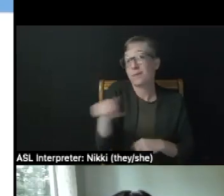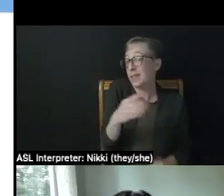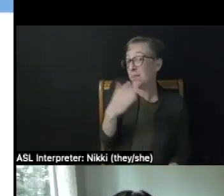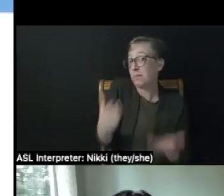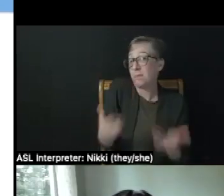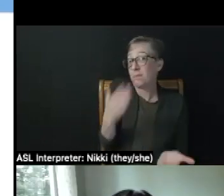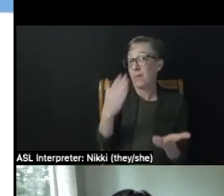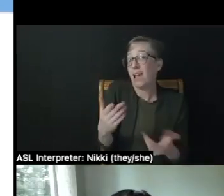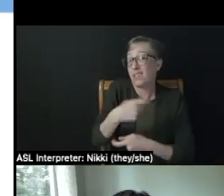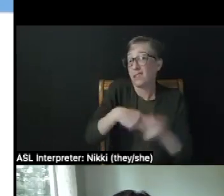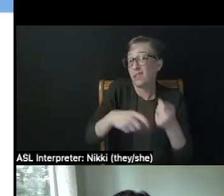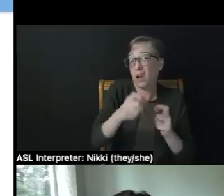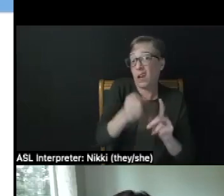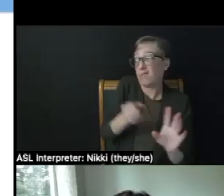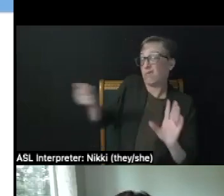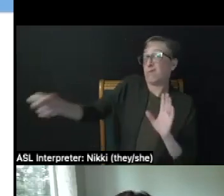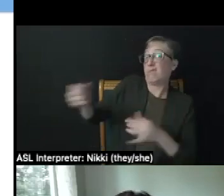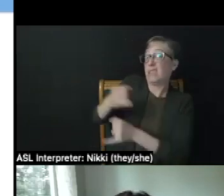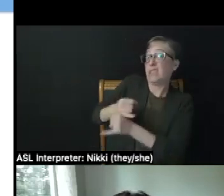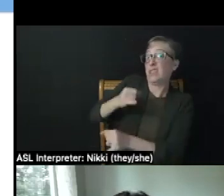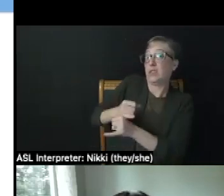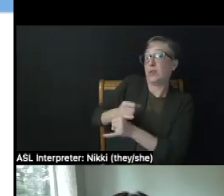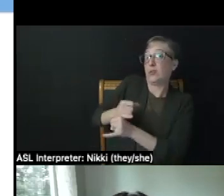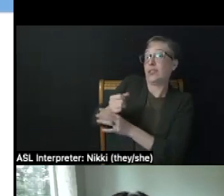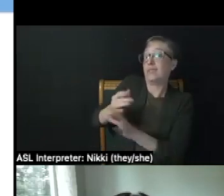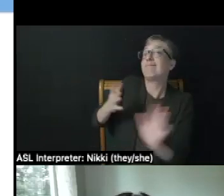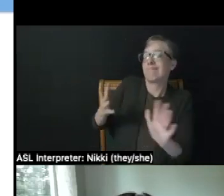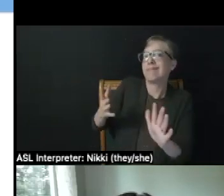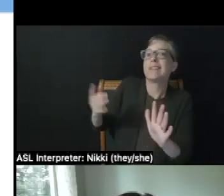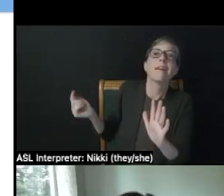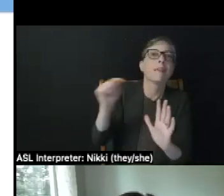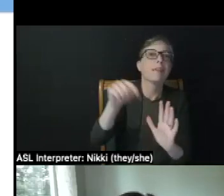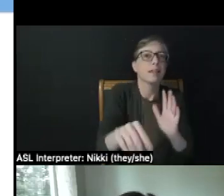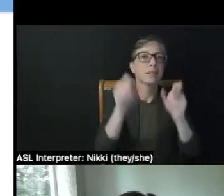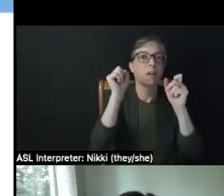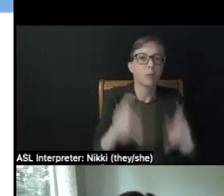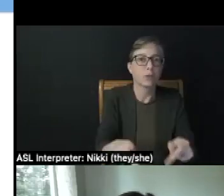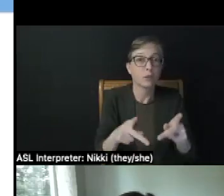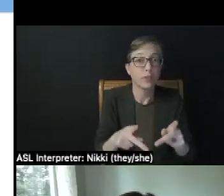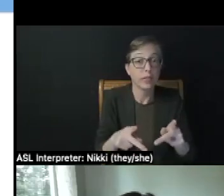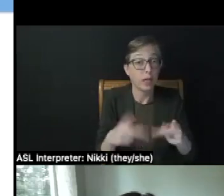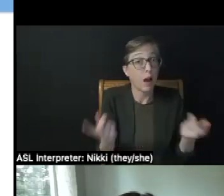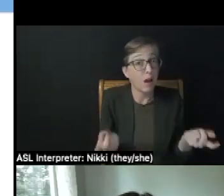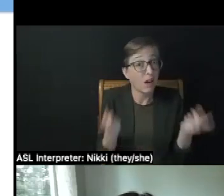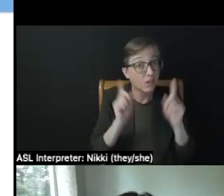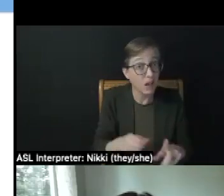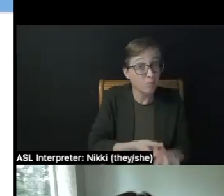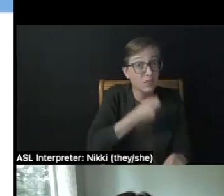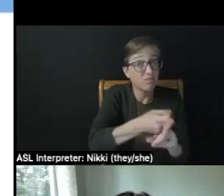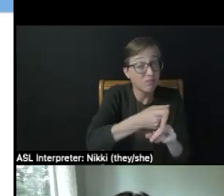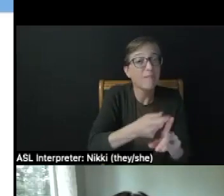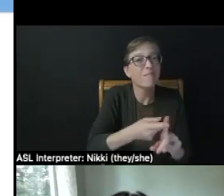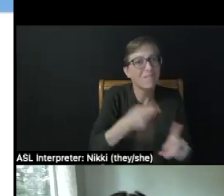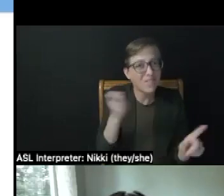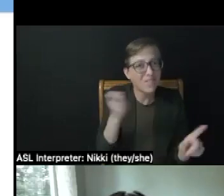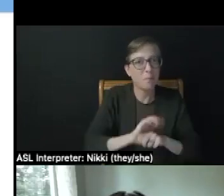This was really an opportunity that grew out of the pandemic. And the slide here provide some details